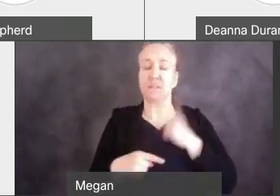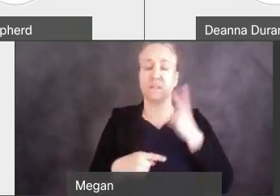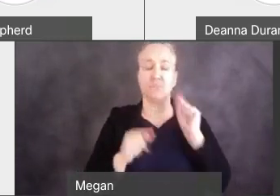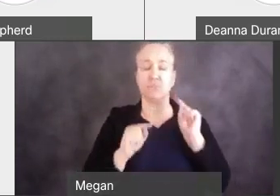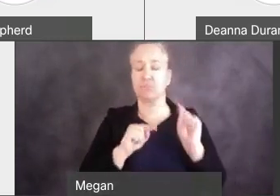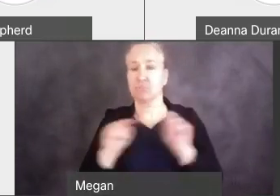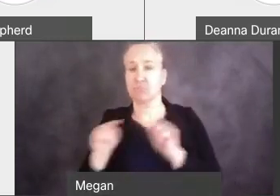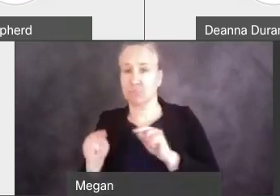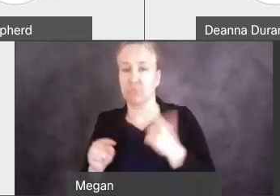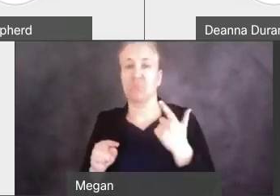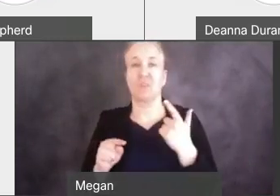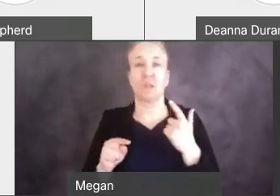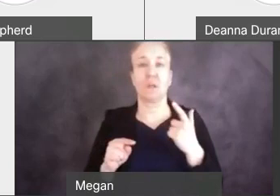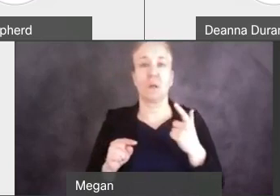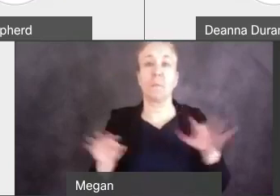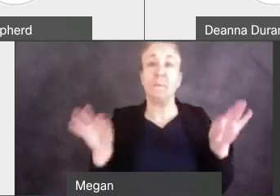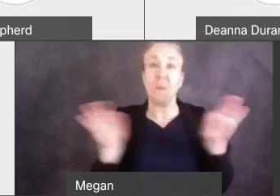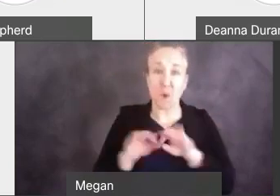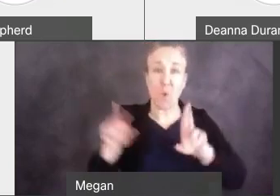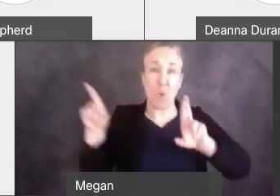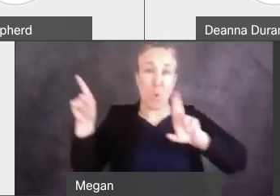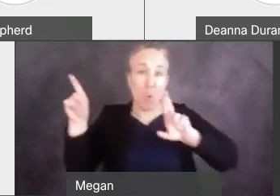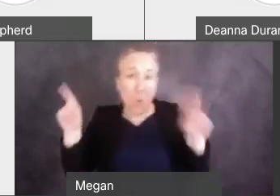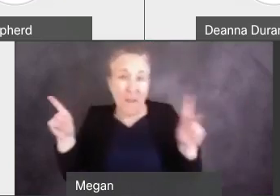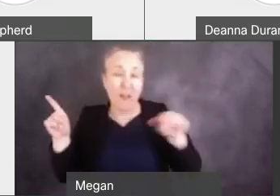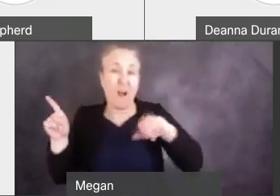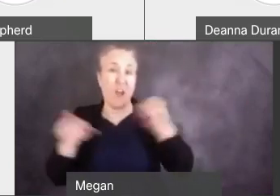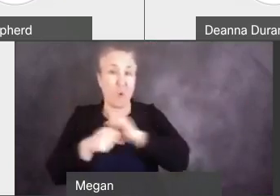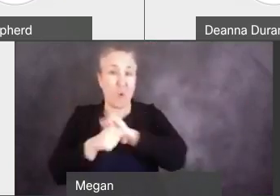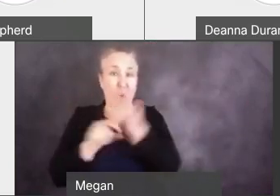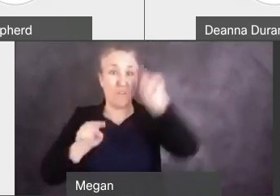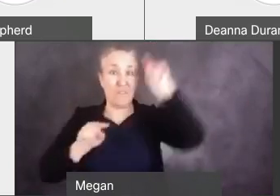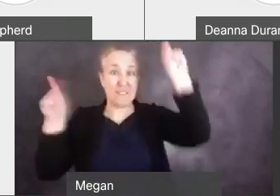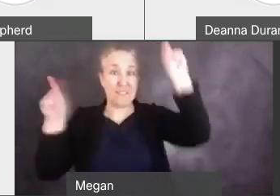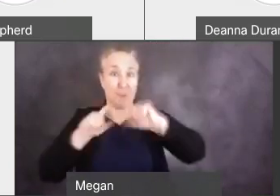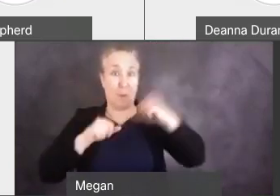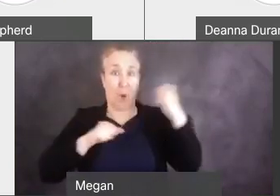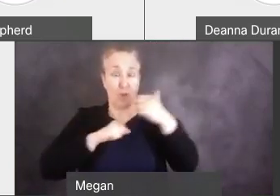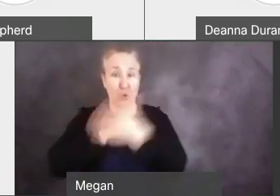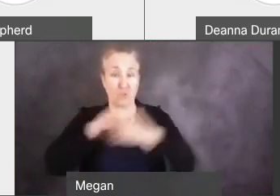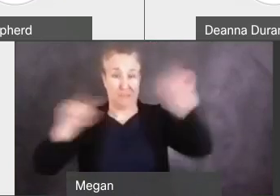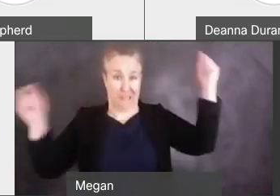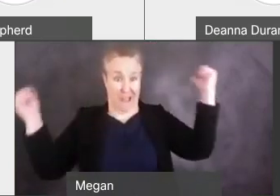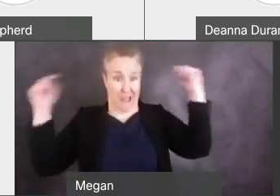don't take hold here in any substantive way and that we're able to get enough people vaccinated